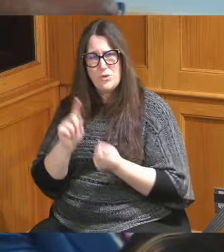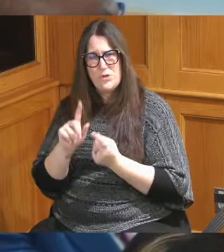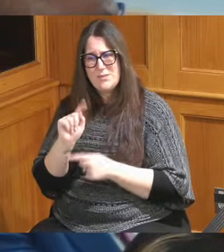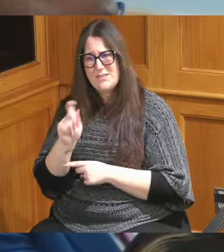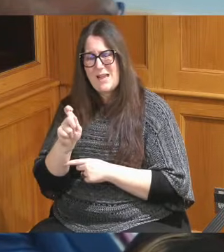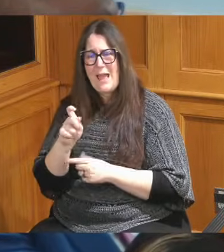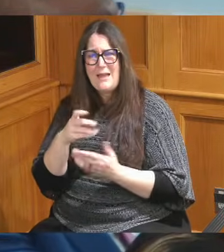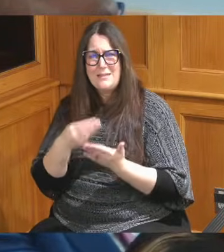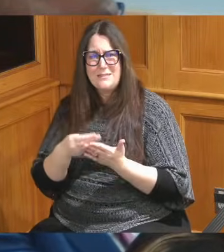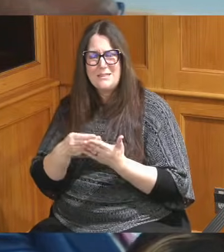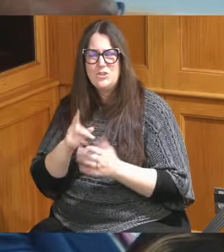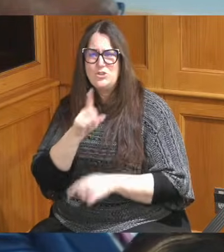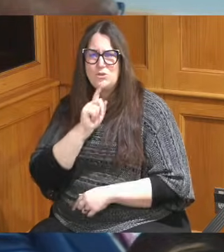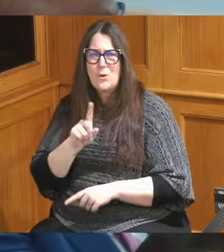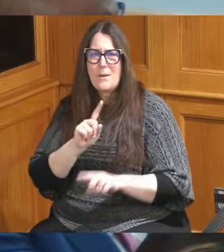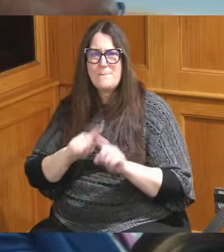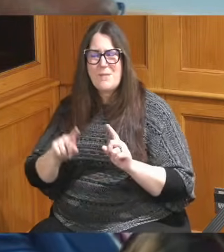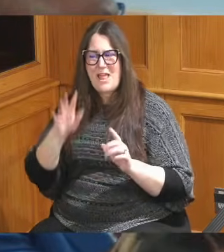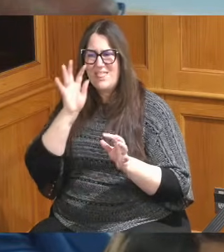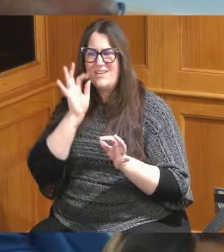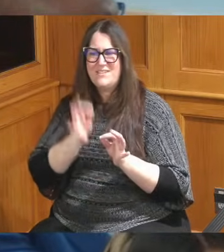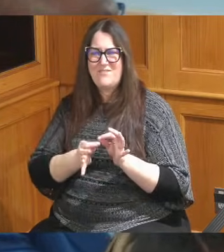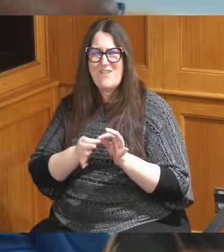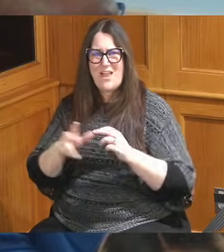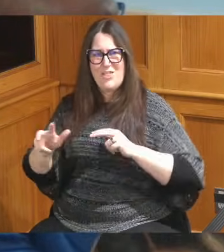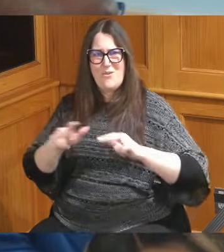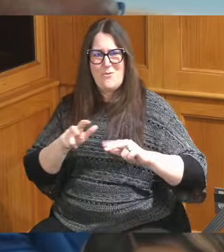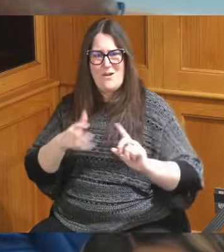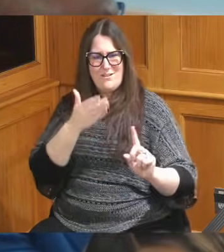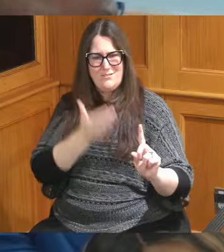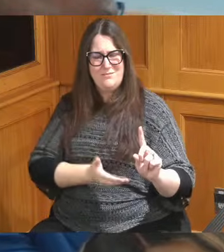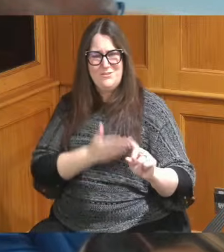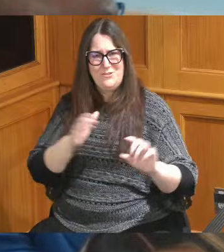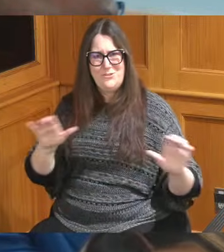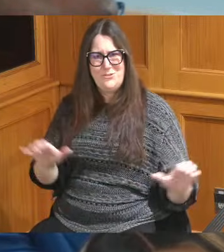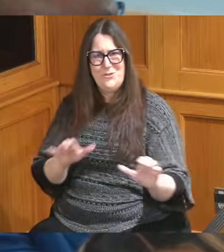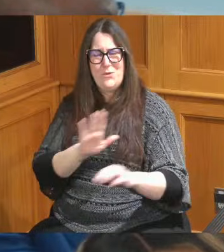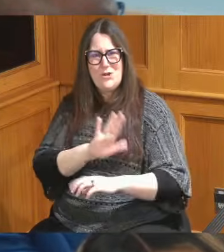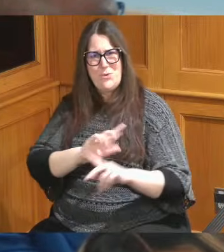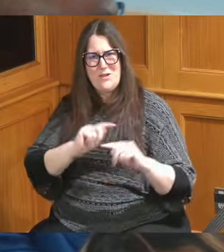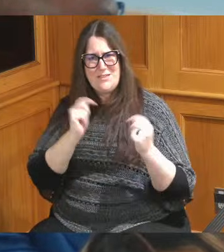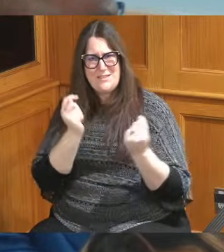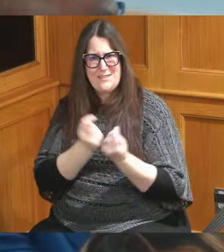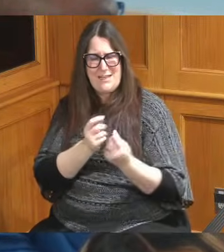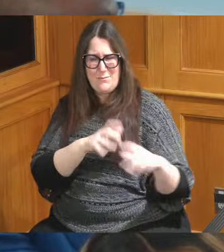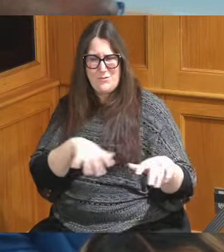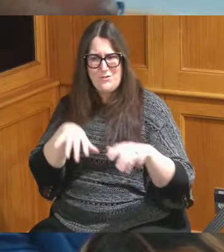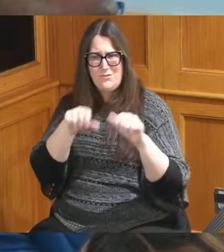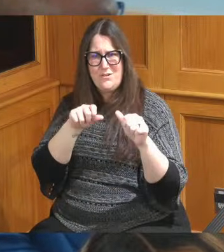talking about this faith walk that Trina Jackson is doing and her team taken from the Brown paper